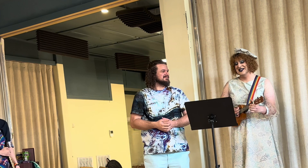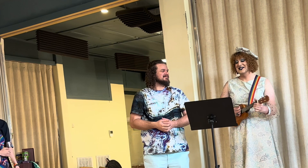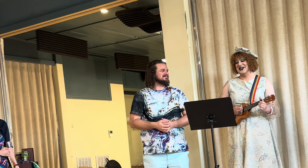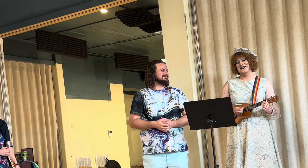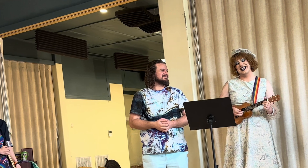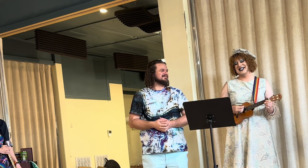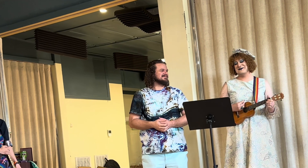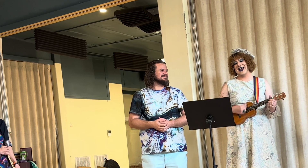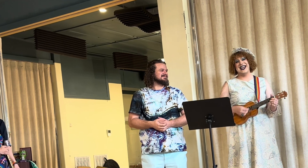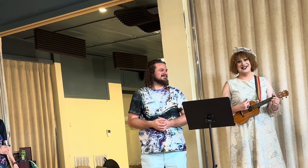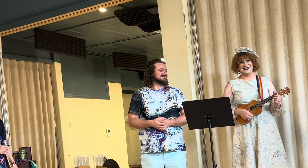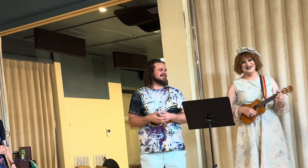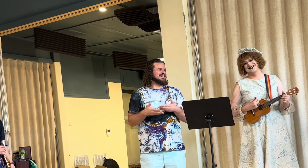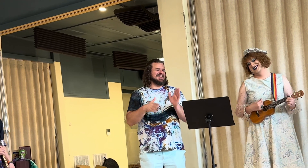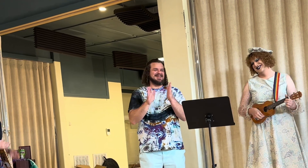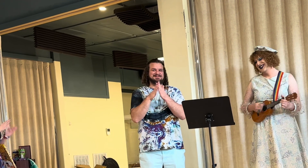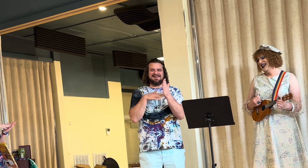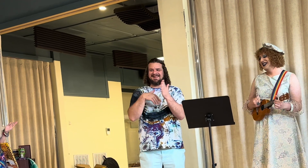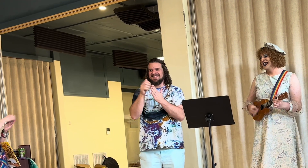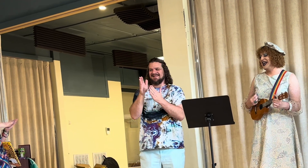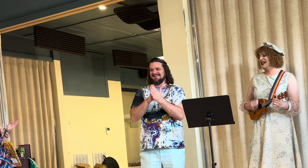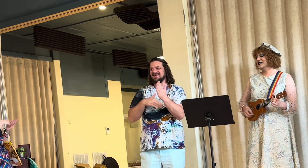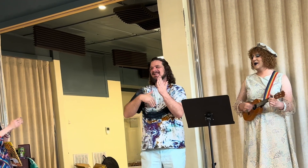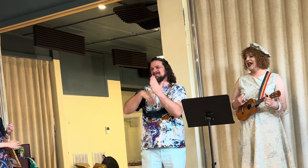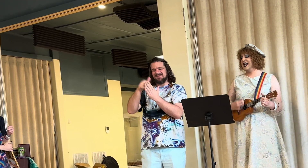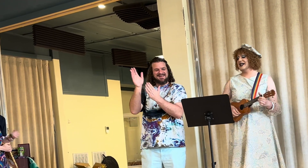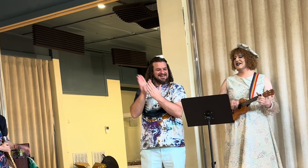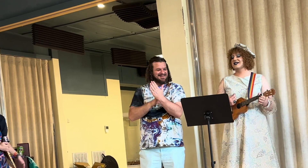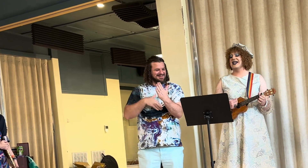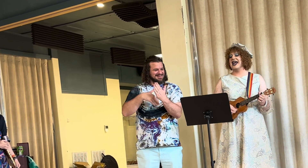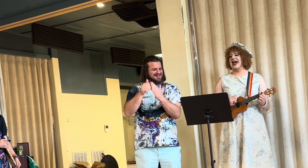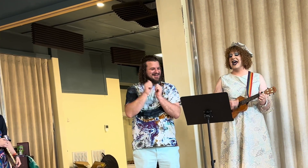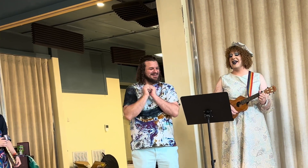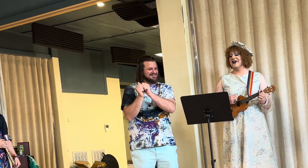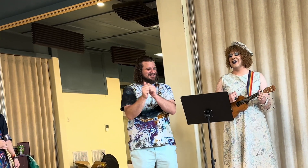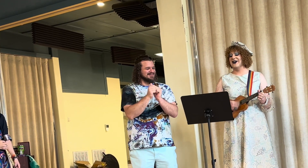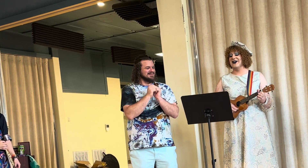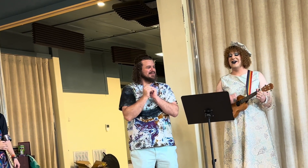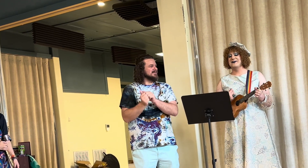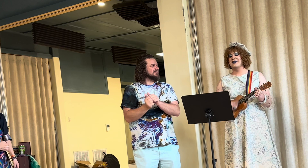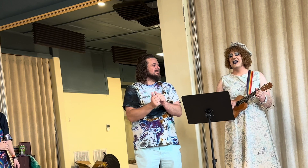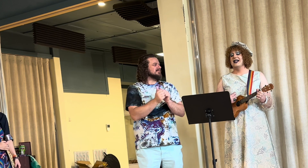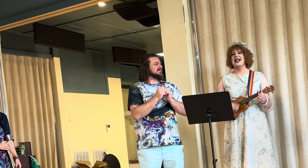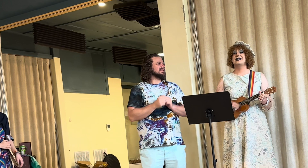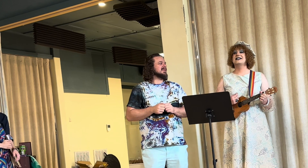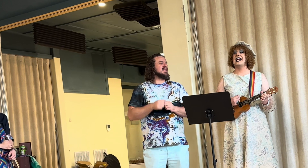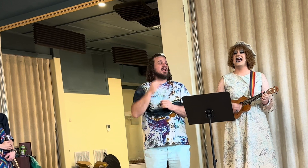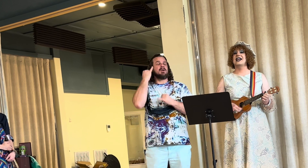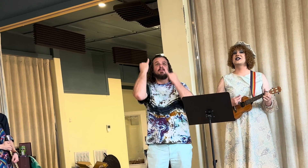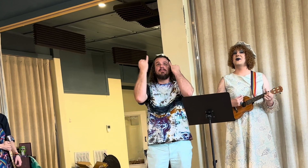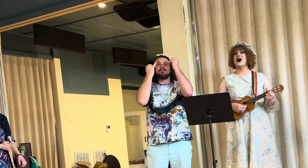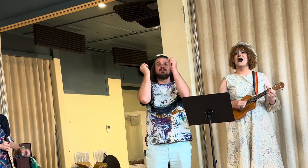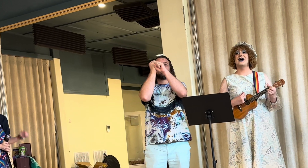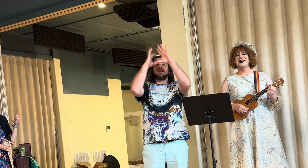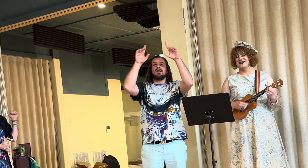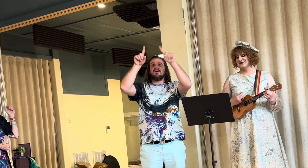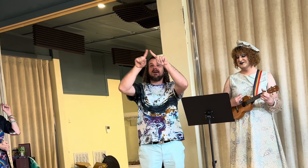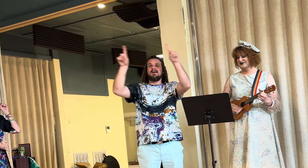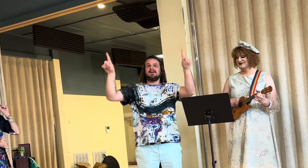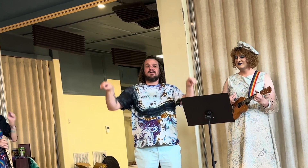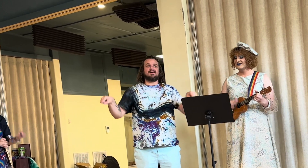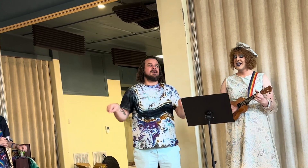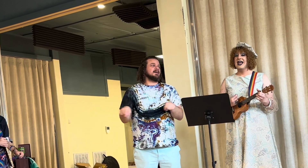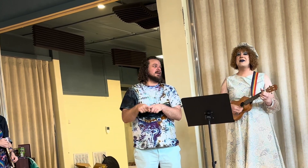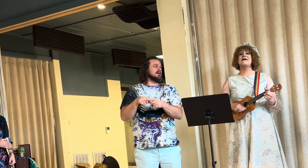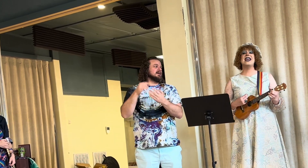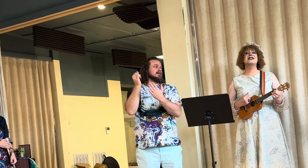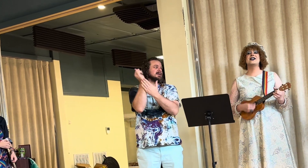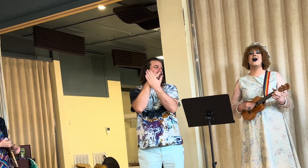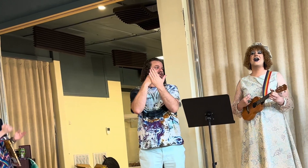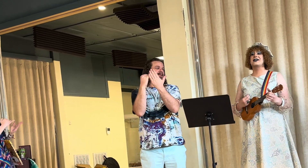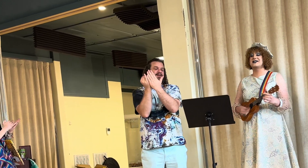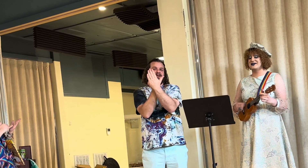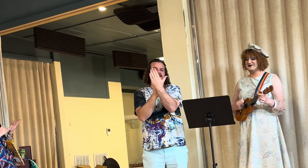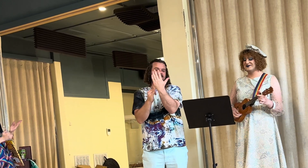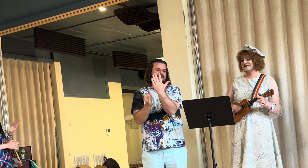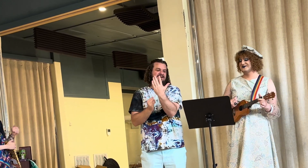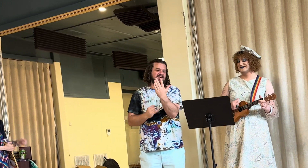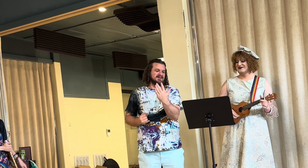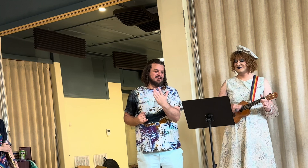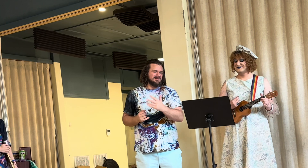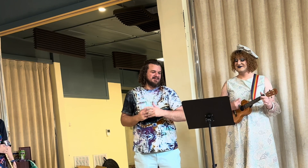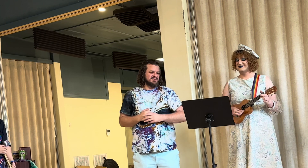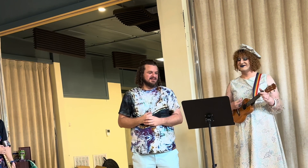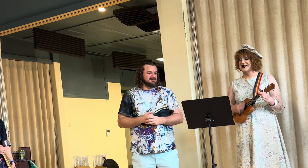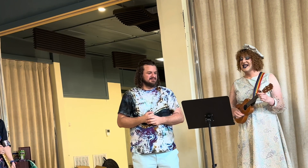So let's paint, let's paint together. Let's take a spark and make some art.